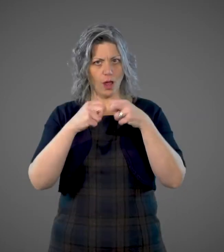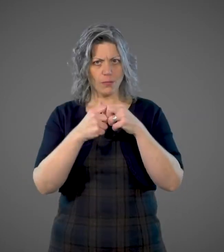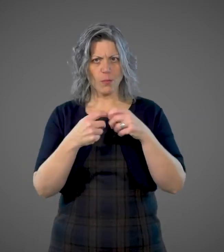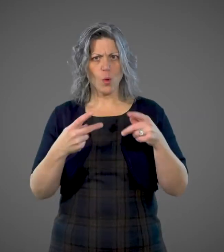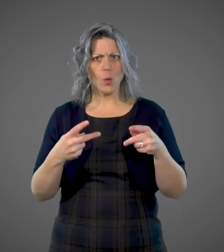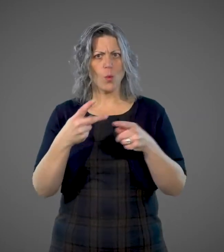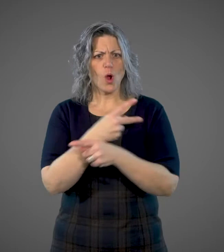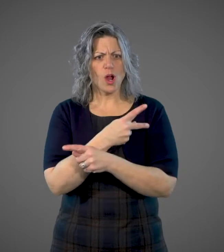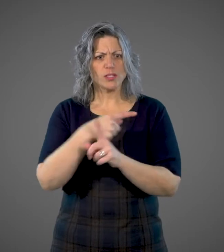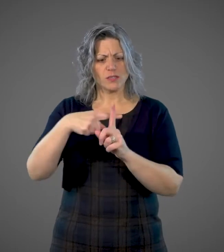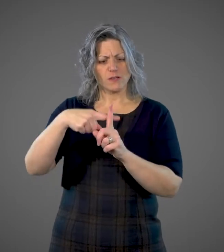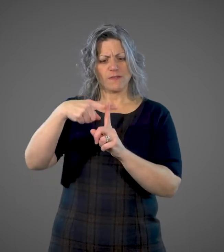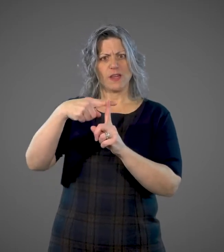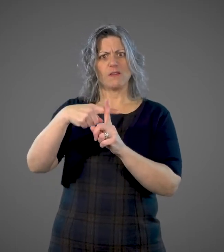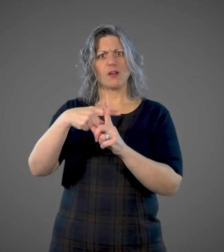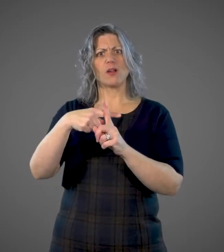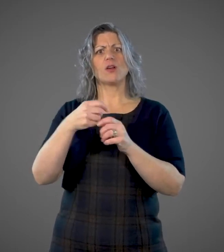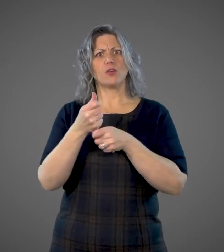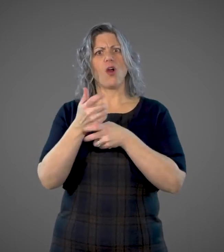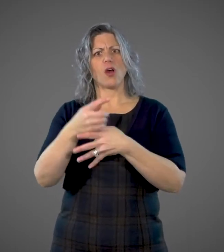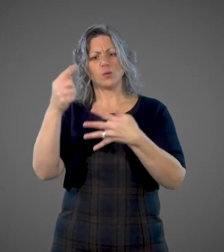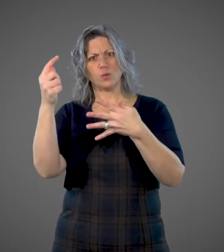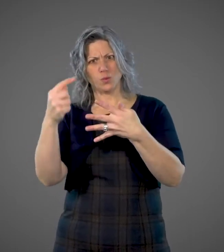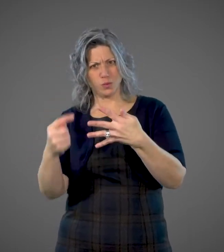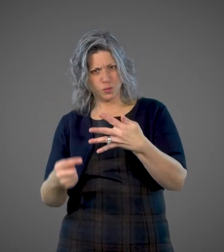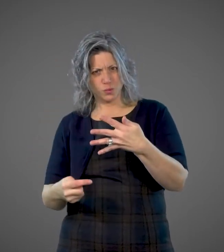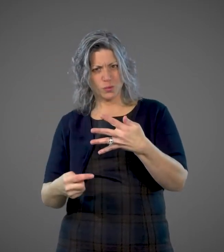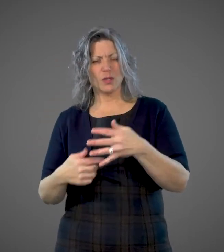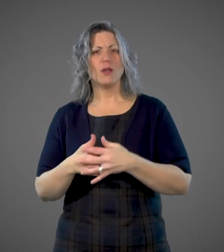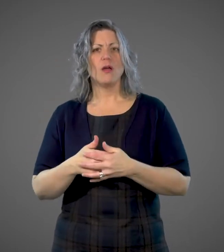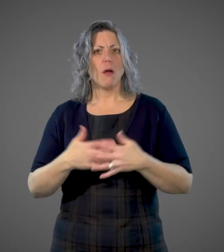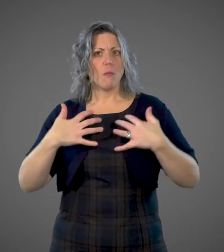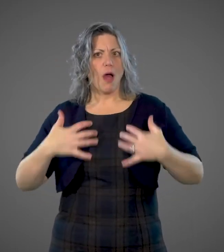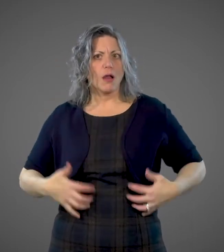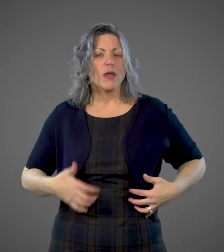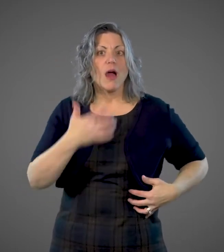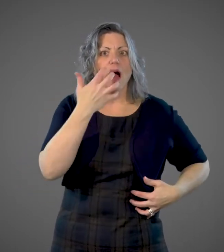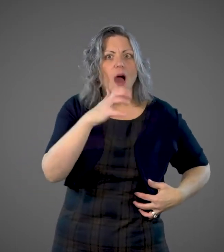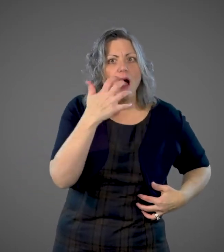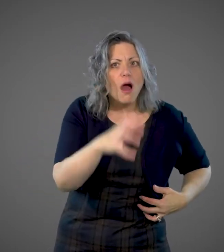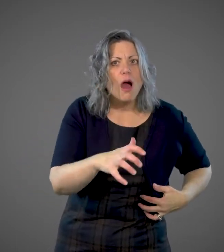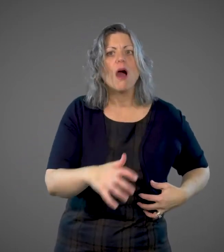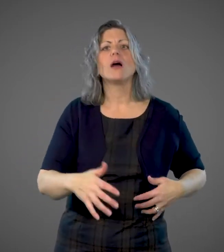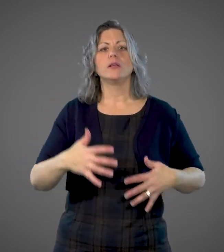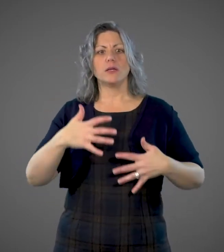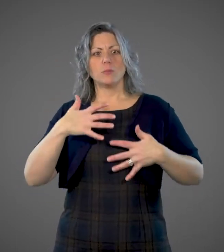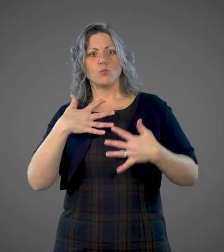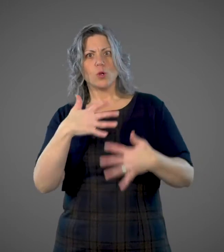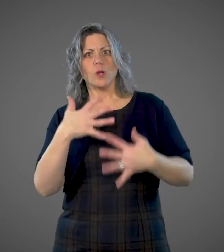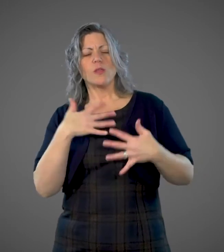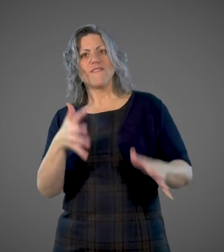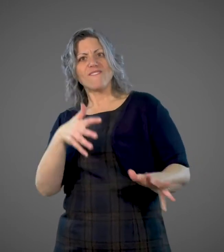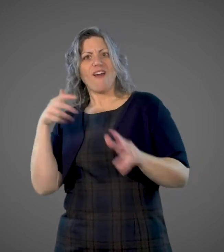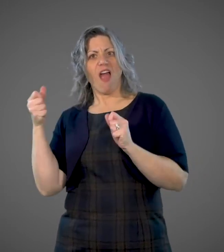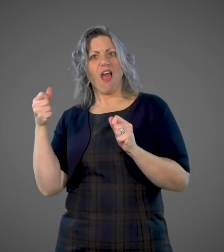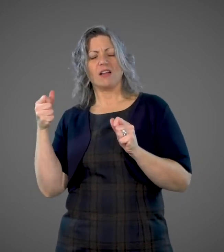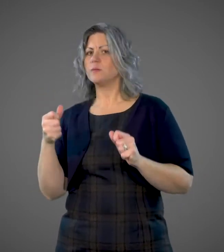Fevers can cause other problems for the patient. The body can become quite hot, breathing can become fast,